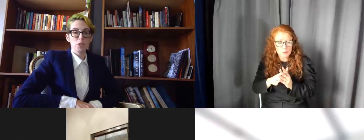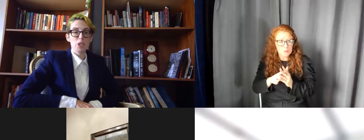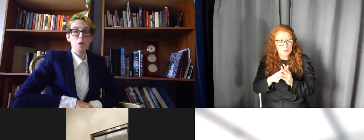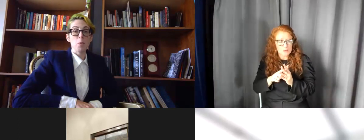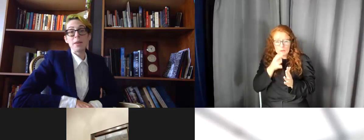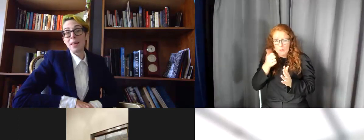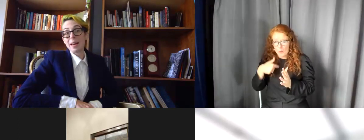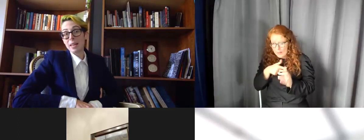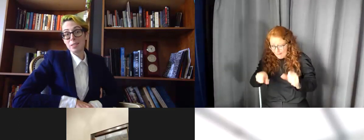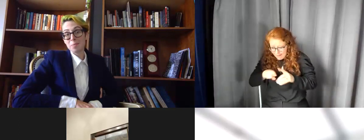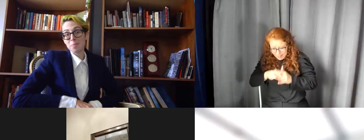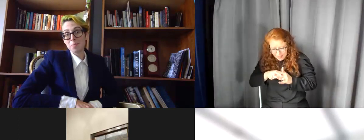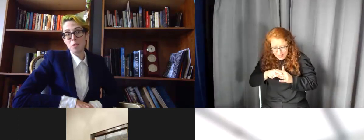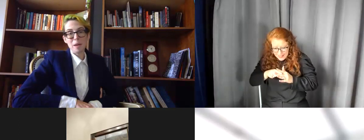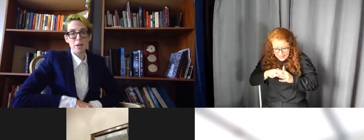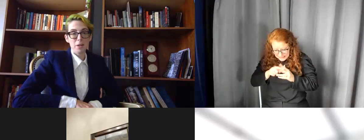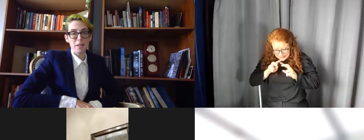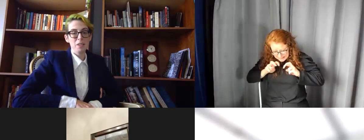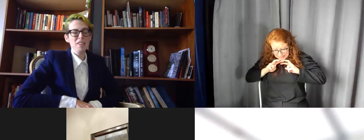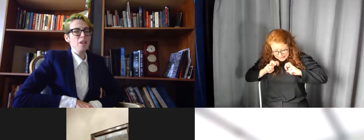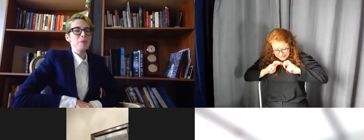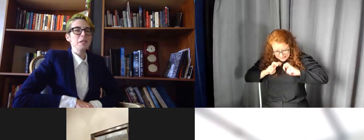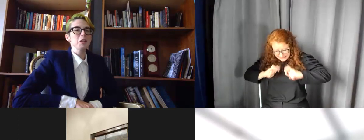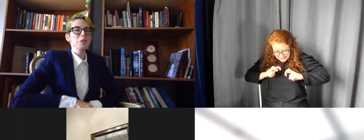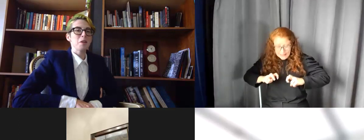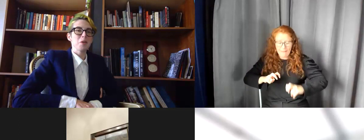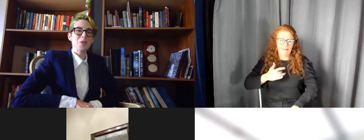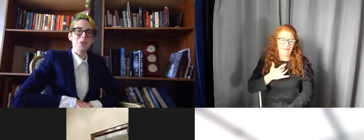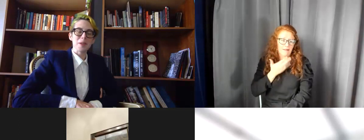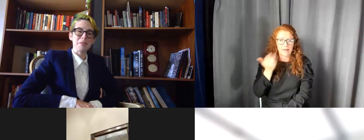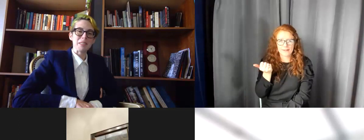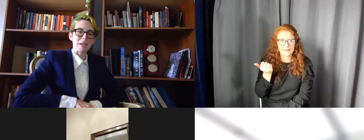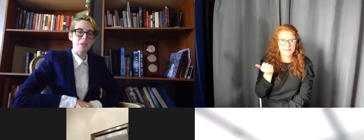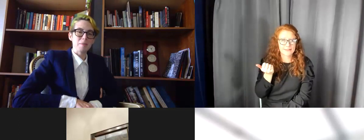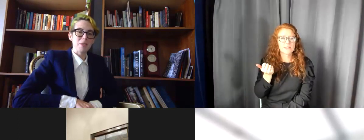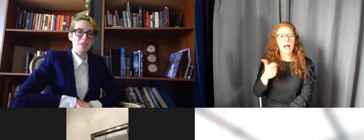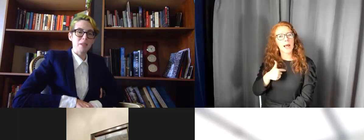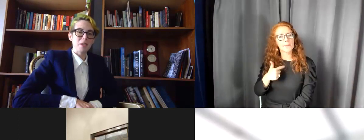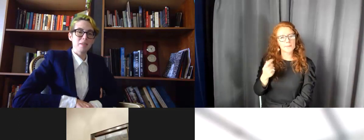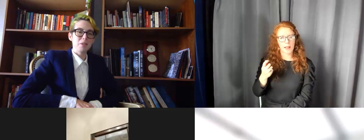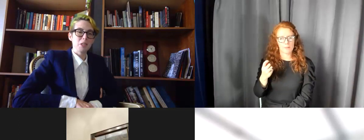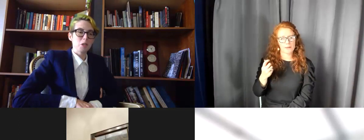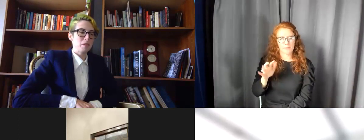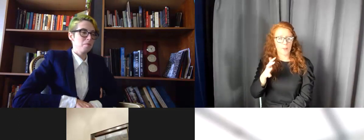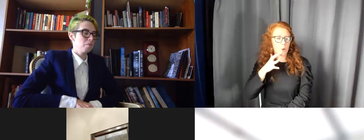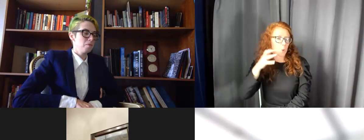Farrah Garland: shipping away at that Farrah Garland: the better, and being a little bit on the older end of the spectrum, I think that it was a little bit